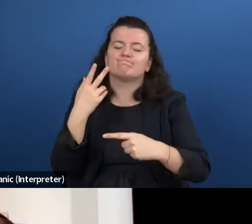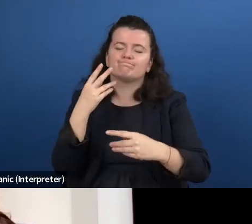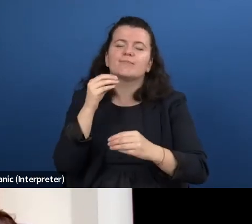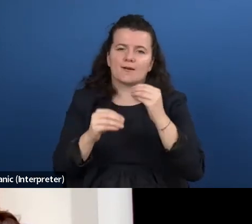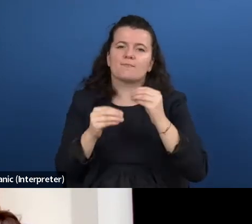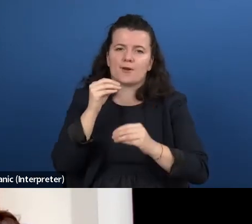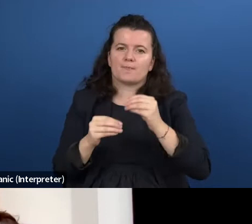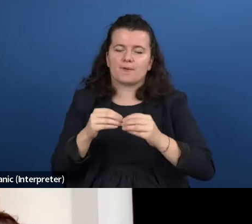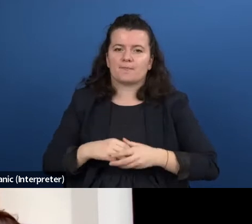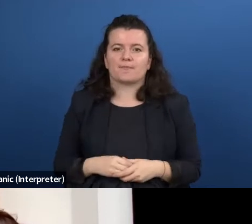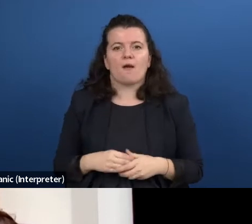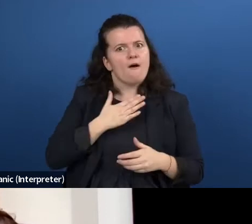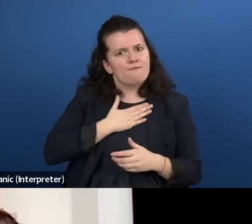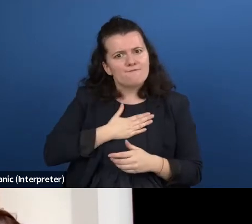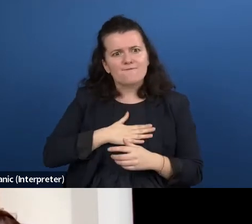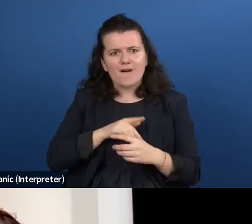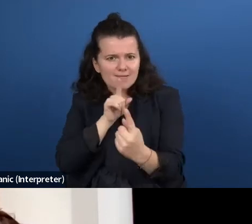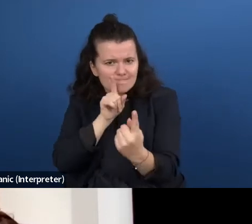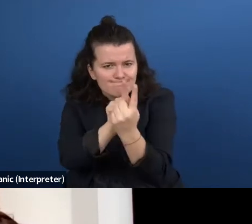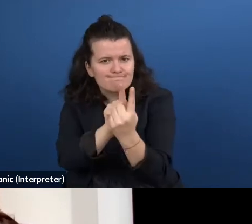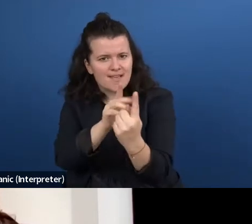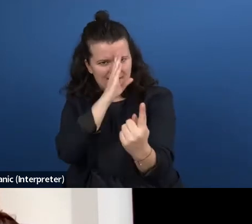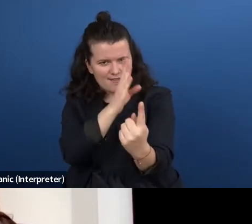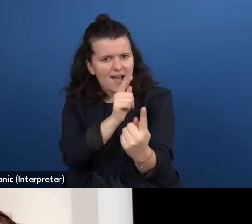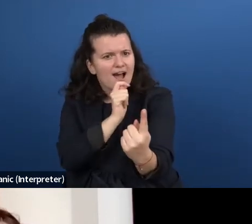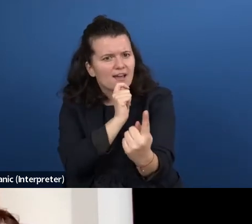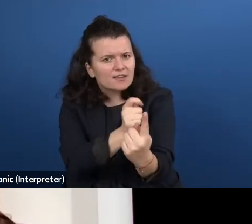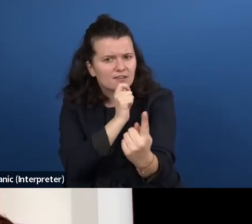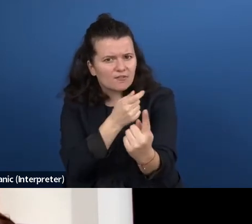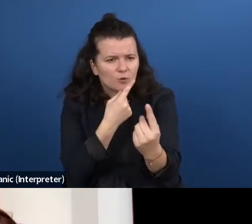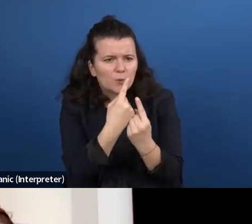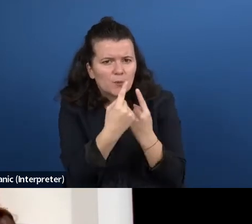We were aware of the difficulty, women could be victimized again,